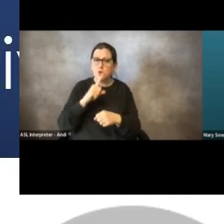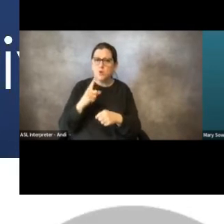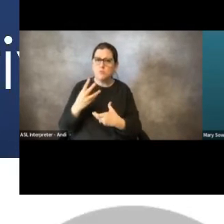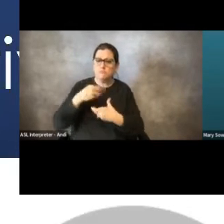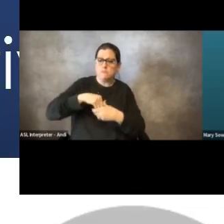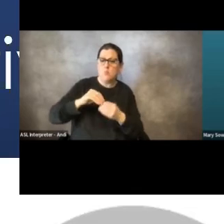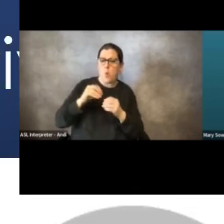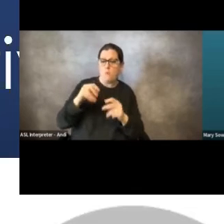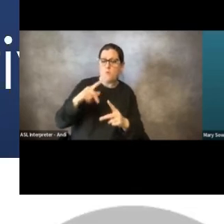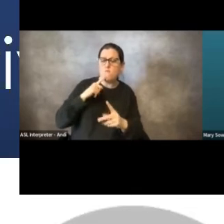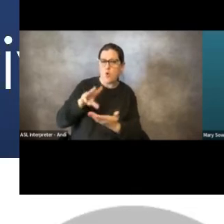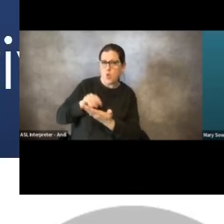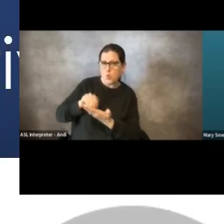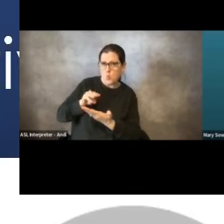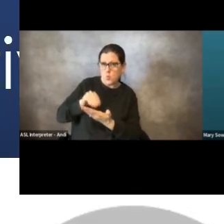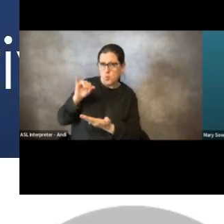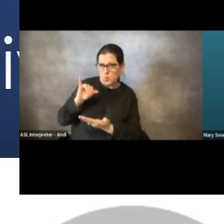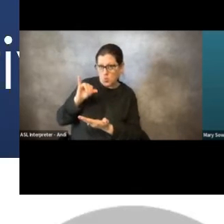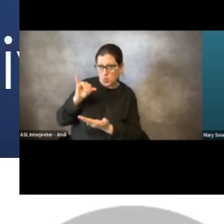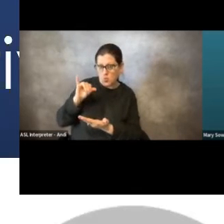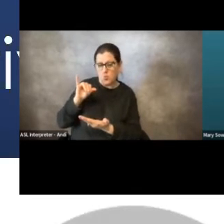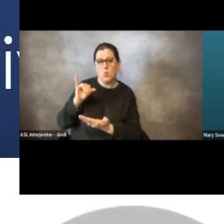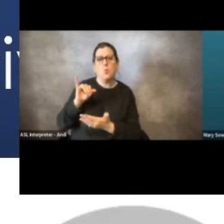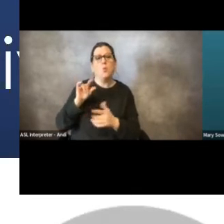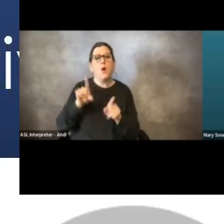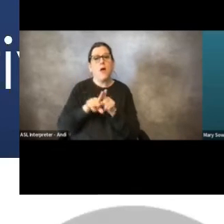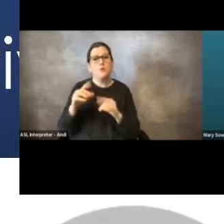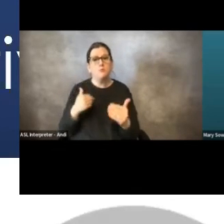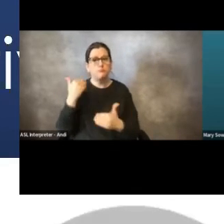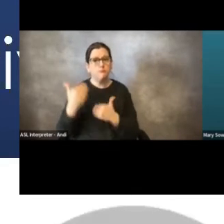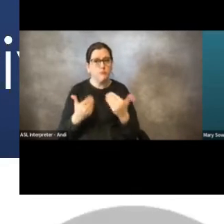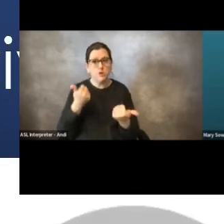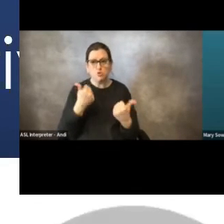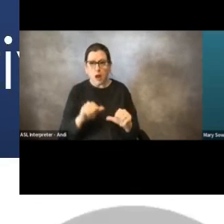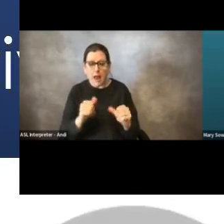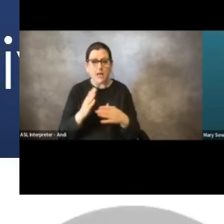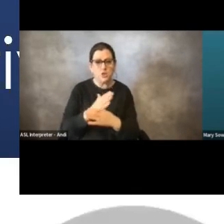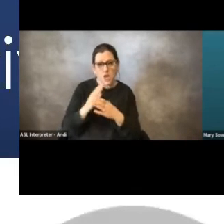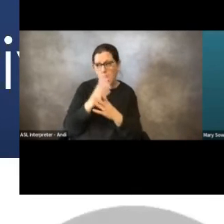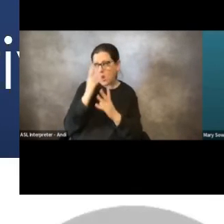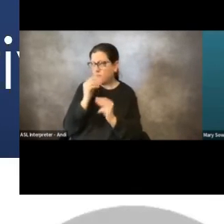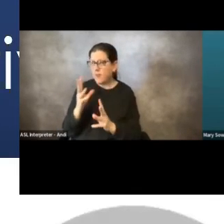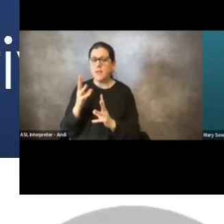to learn and to add to as we're going forward and trying things or sharing information, that we have got a feedback loop to